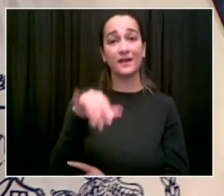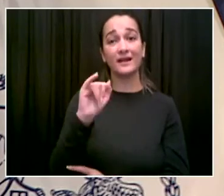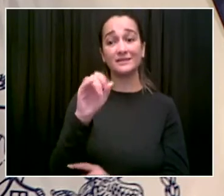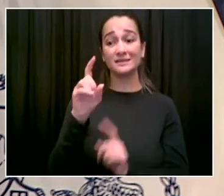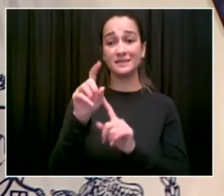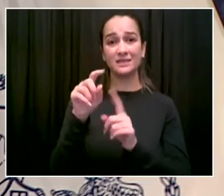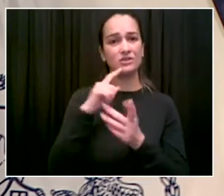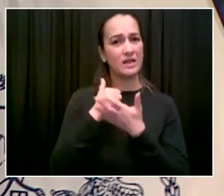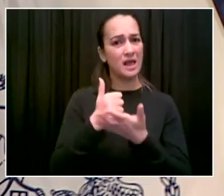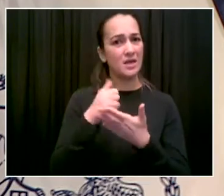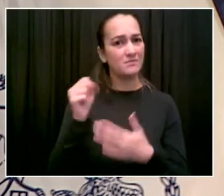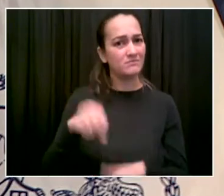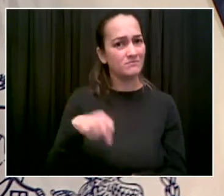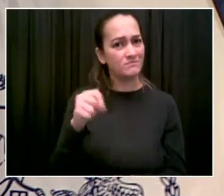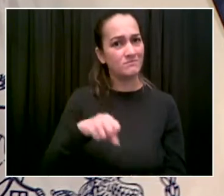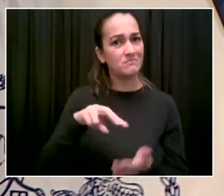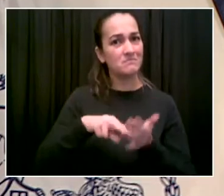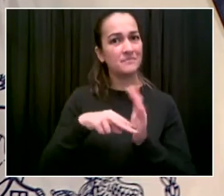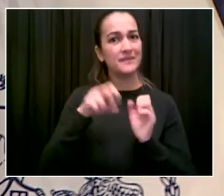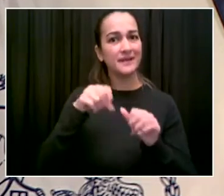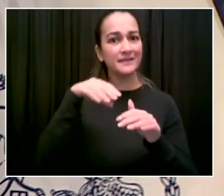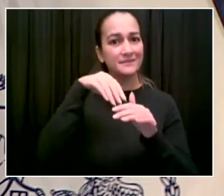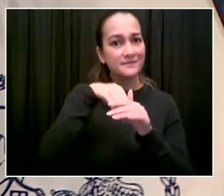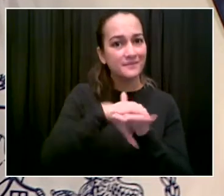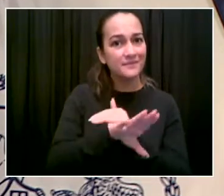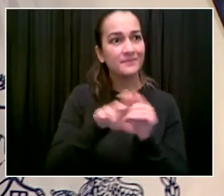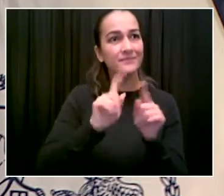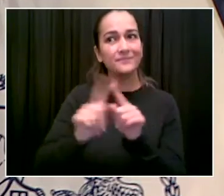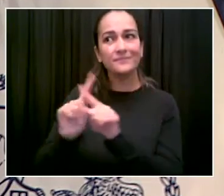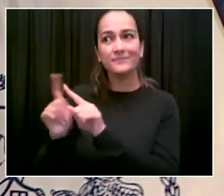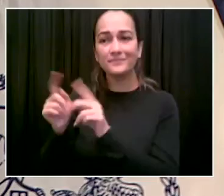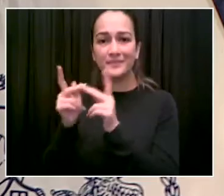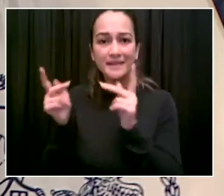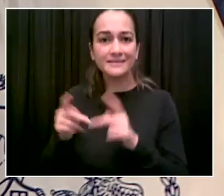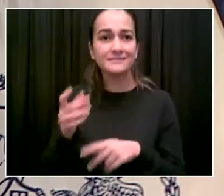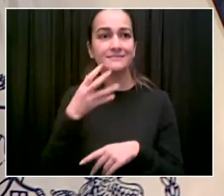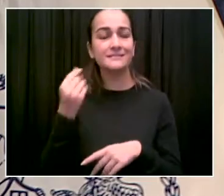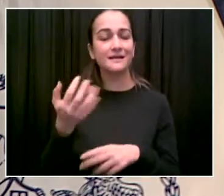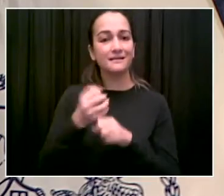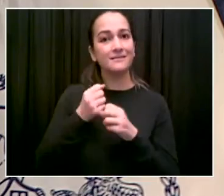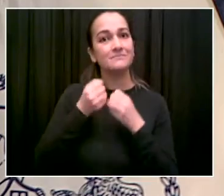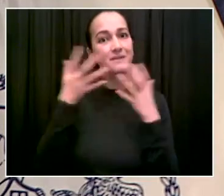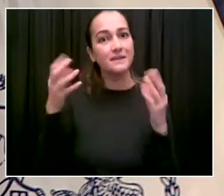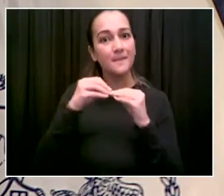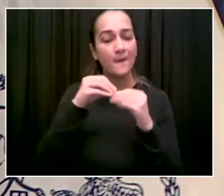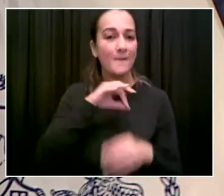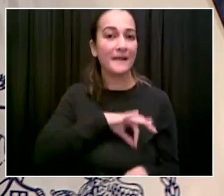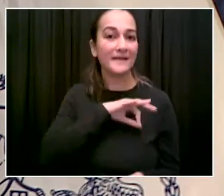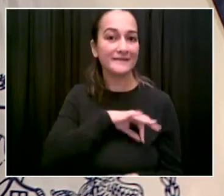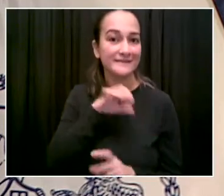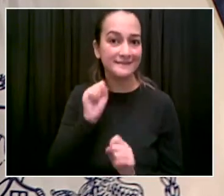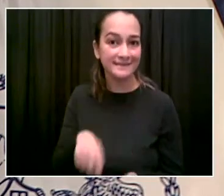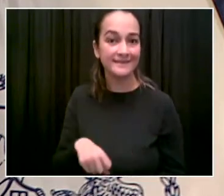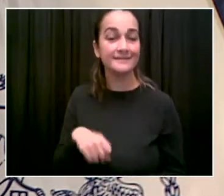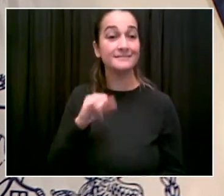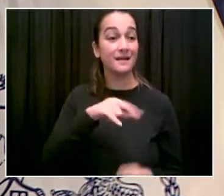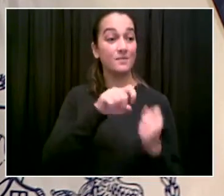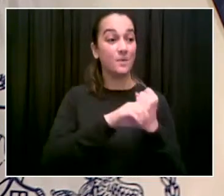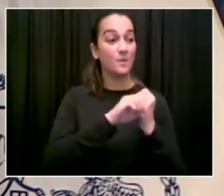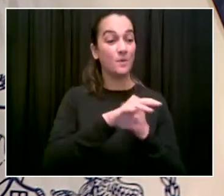TO SIGN POPELUPE . IT CAN BE HELPFUL IN MAKING SURE PEOPLE GET THE BENEFITS THAT